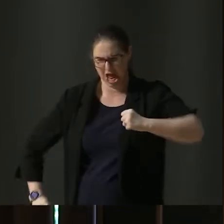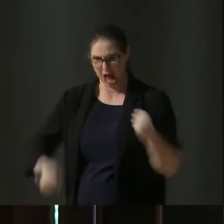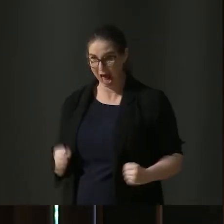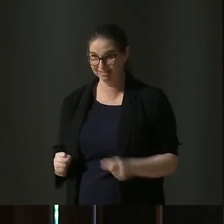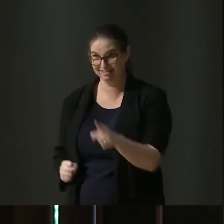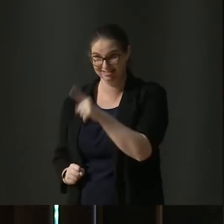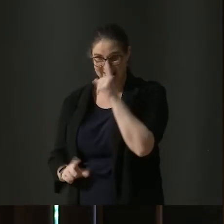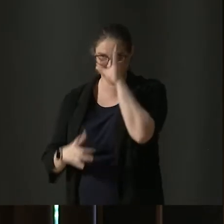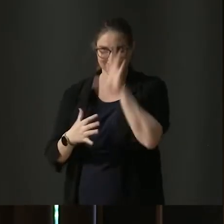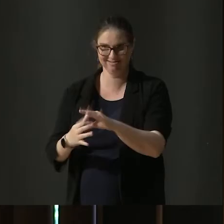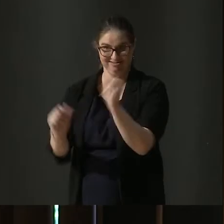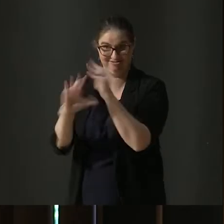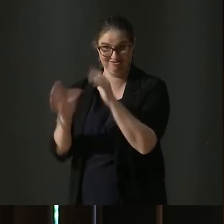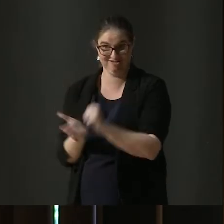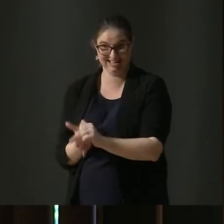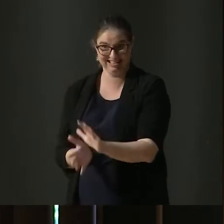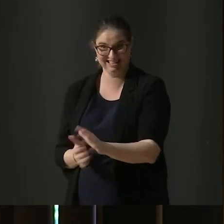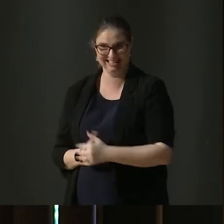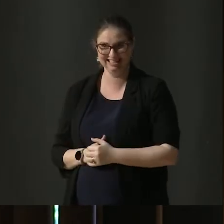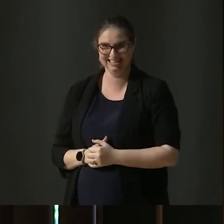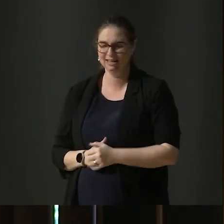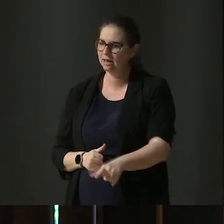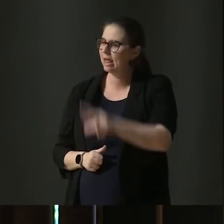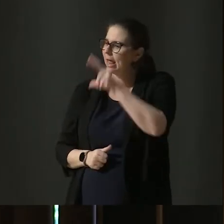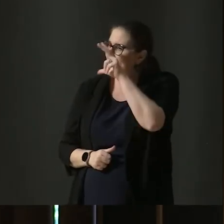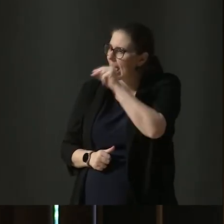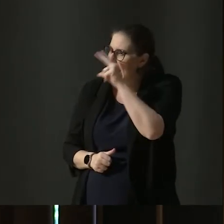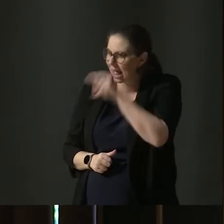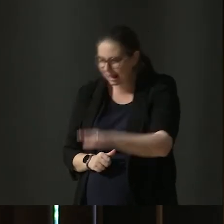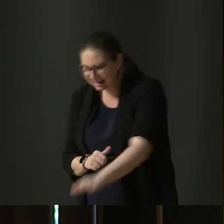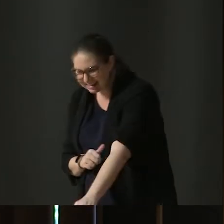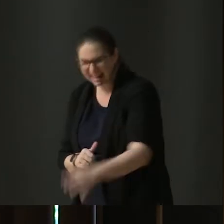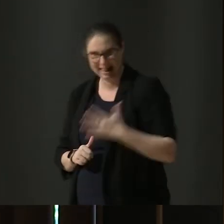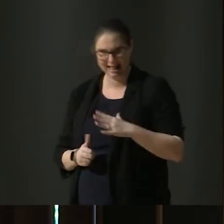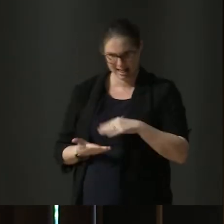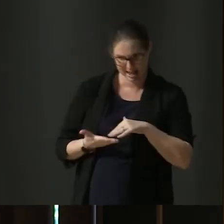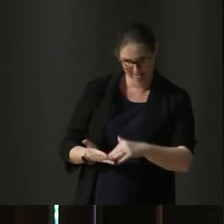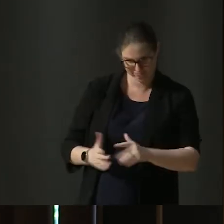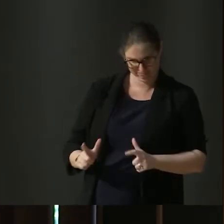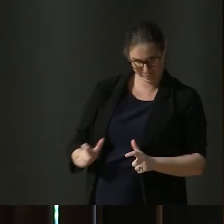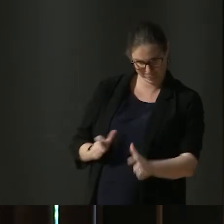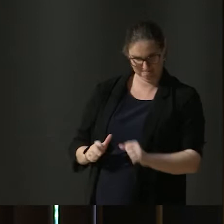Young children need help organizing their feelings. We call this co-regulation